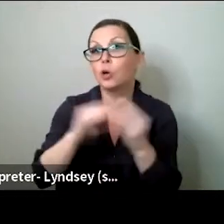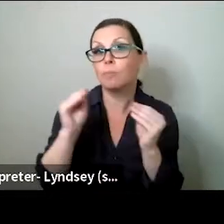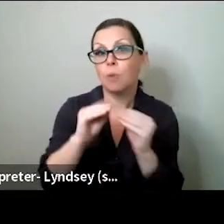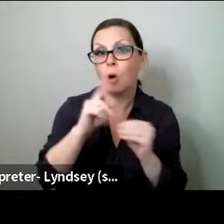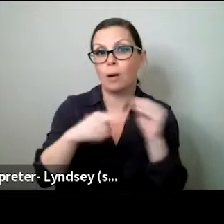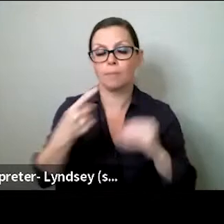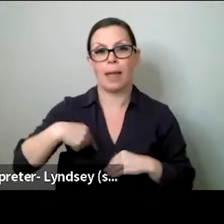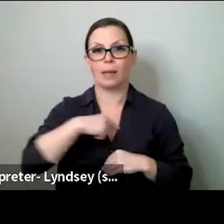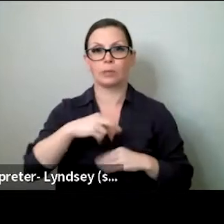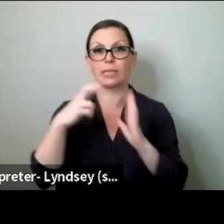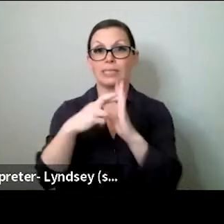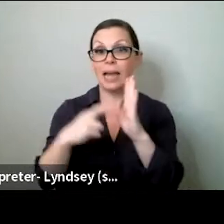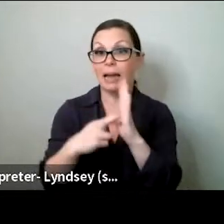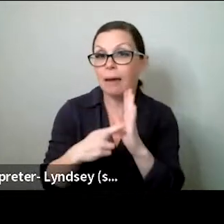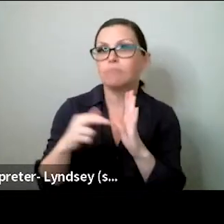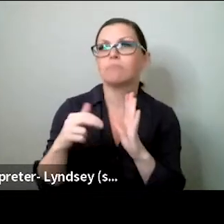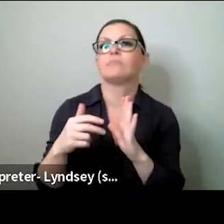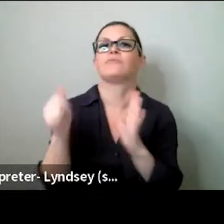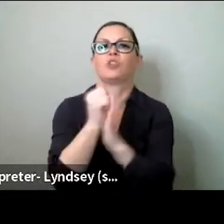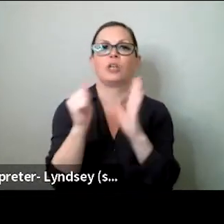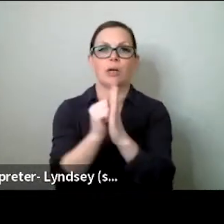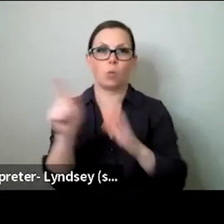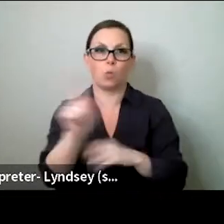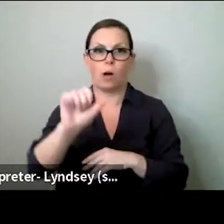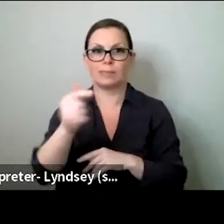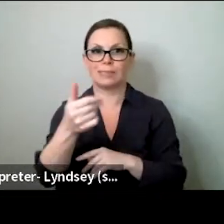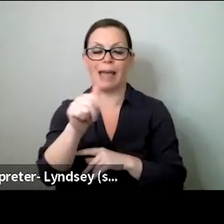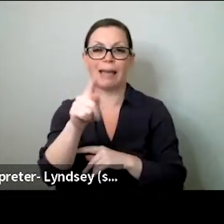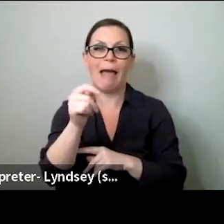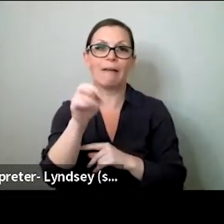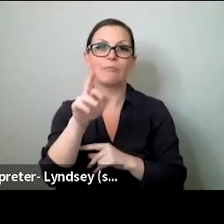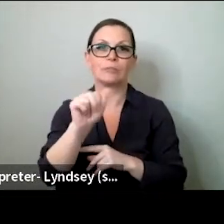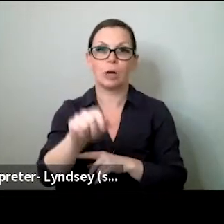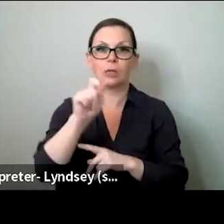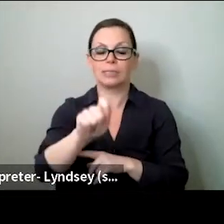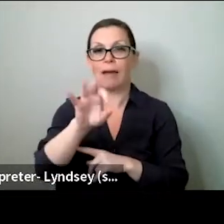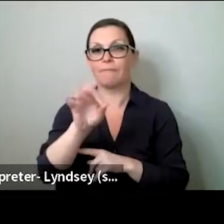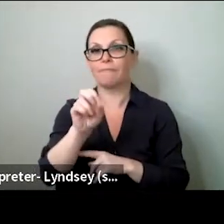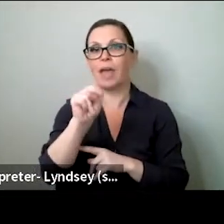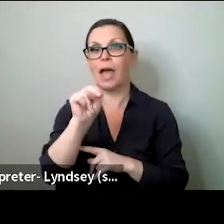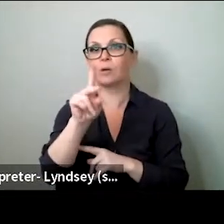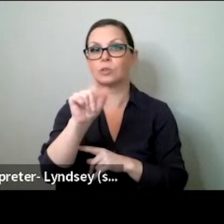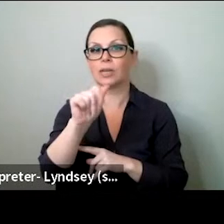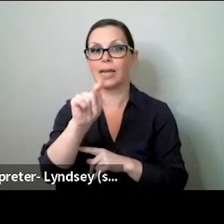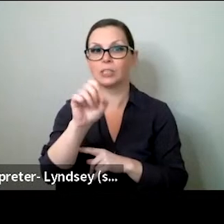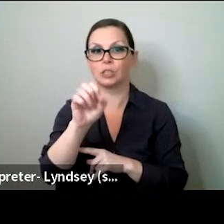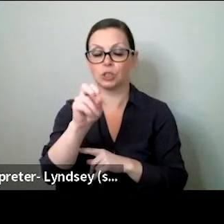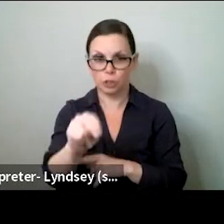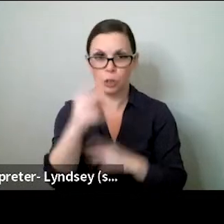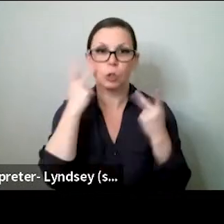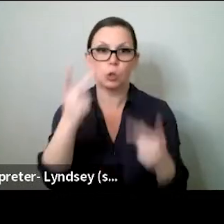Sign up for an account at sagaftra.foundation. You can see information about all of our programs